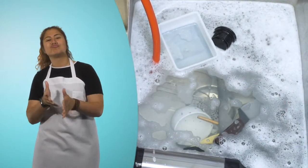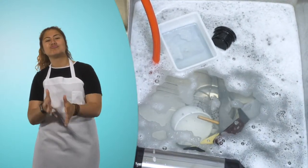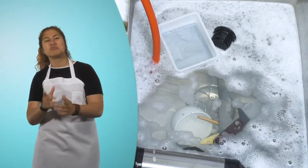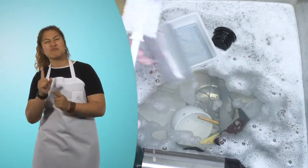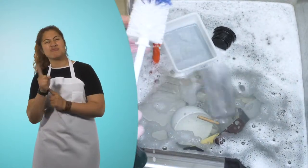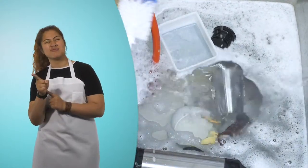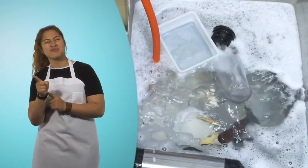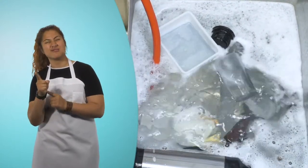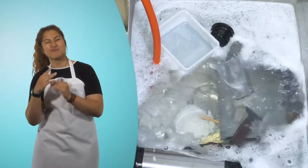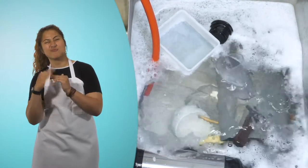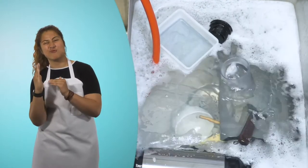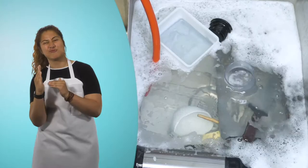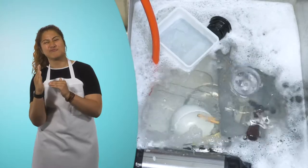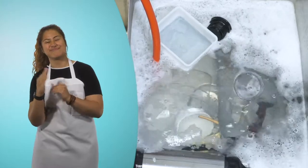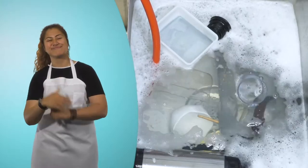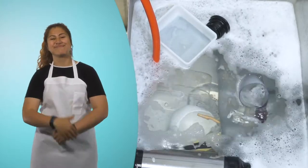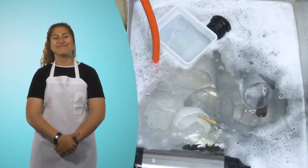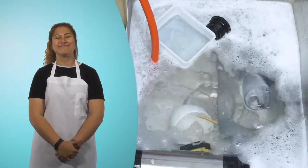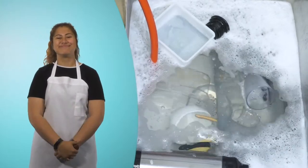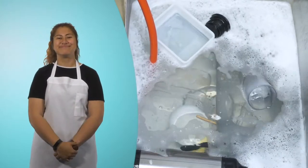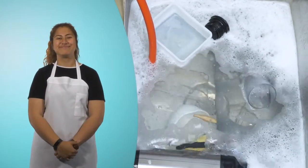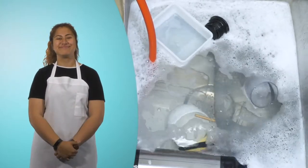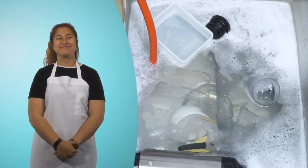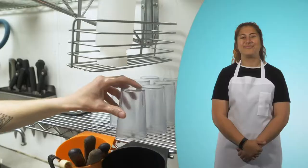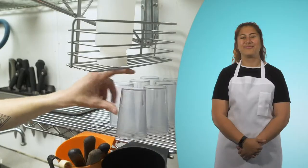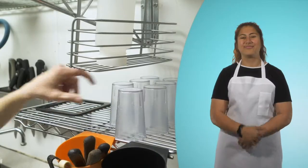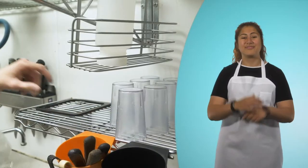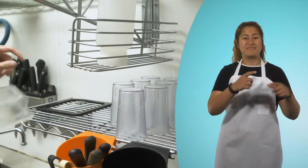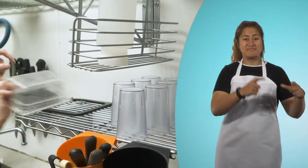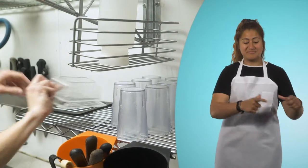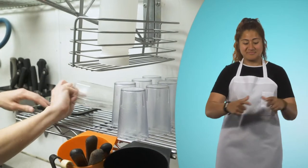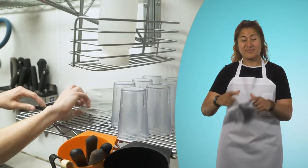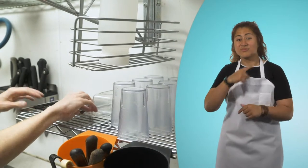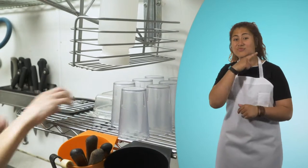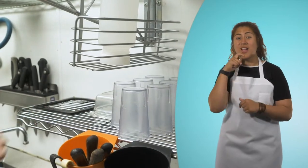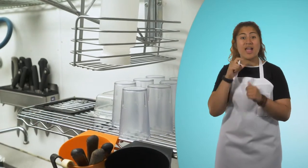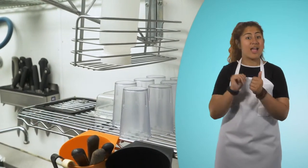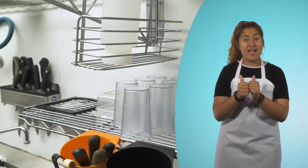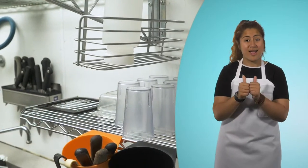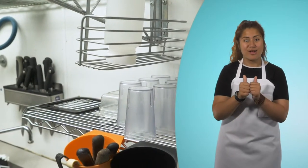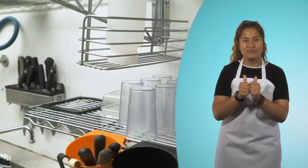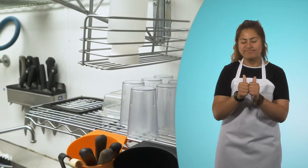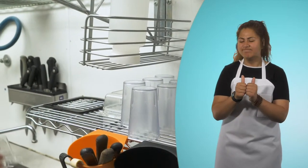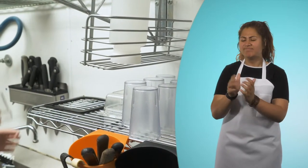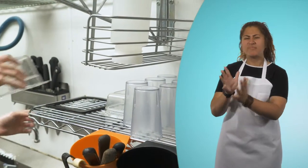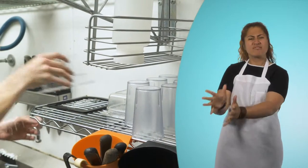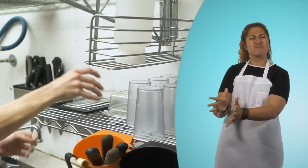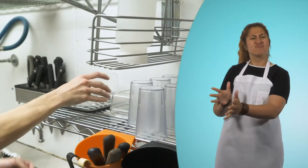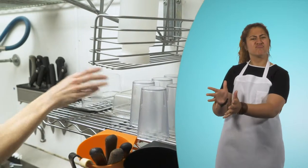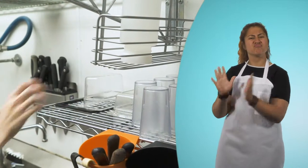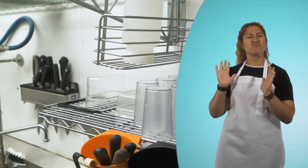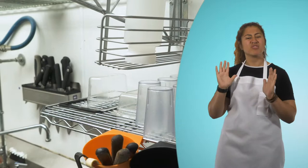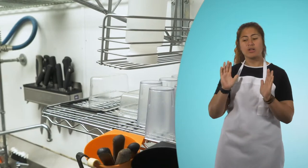And make sure you leave it in there for a minute or more. How do you dry the dishes? You can let them air-dry.